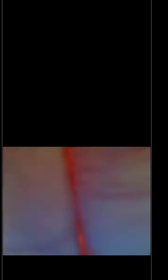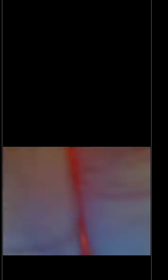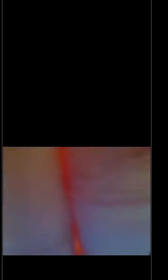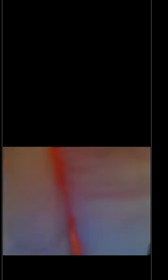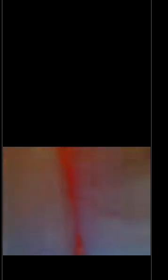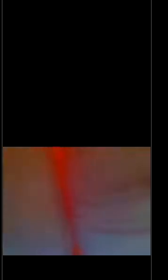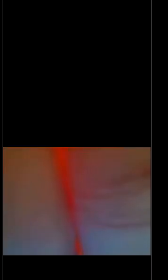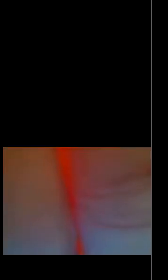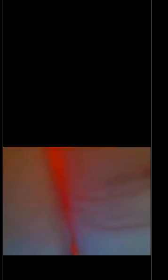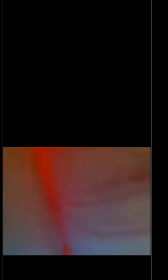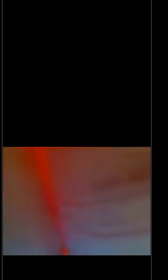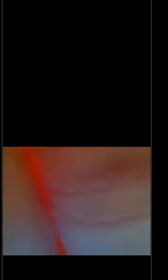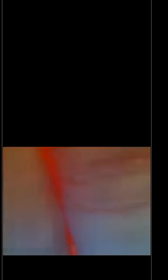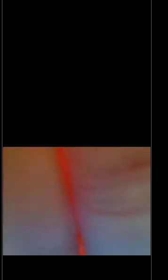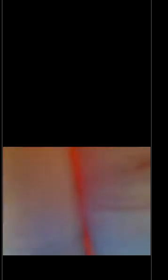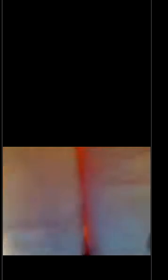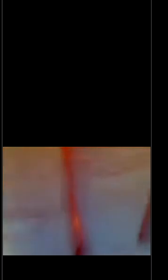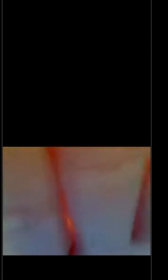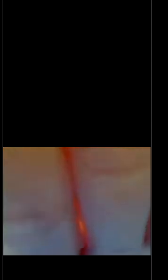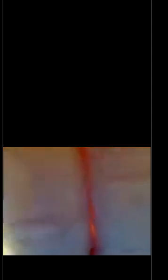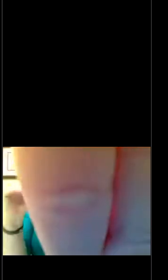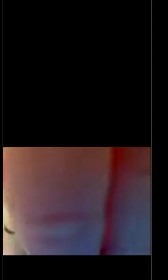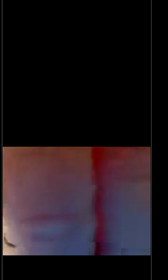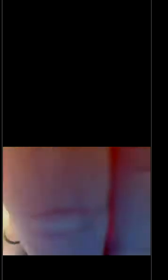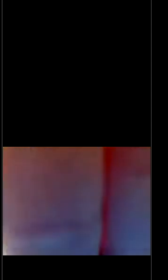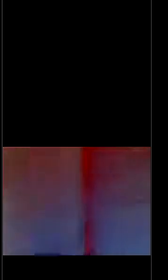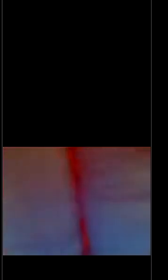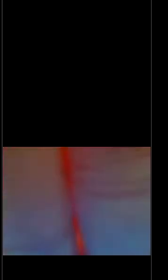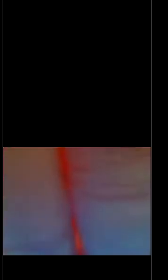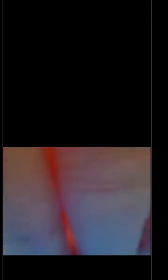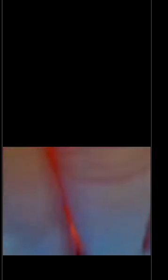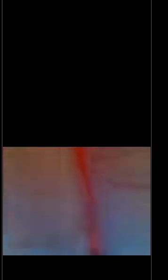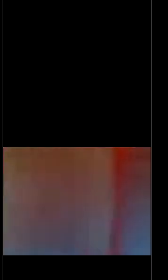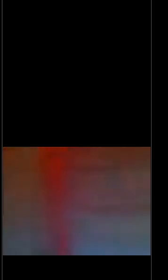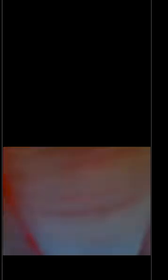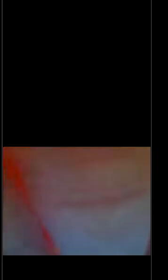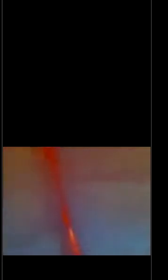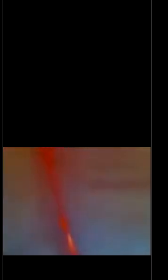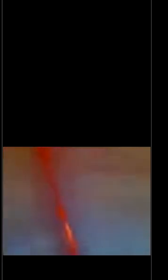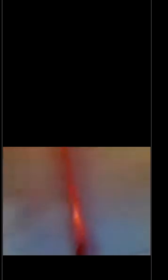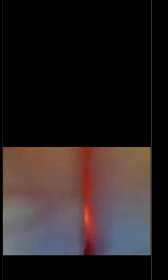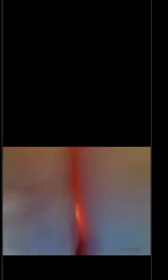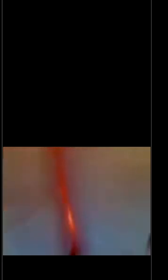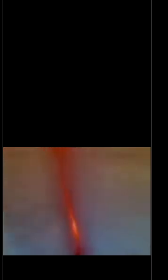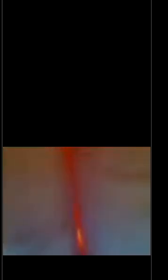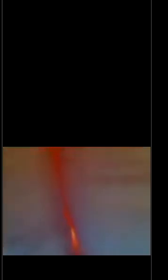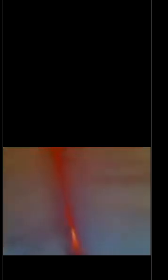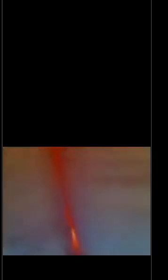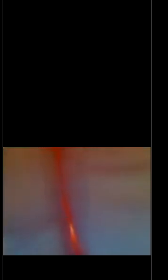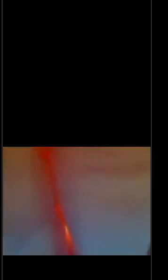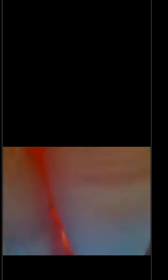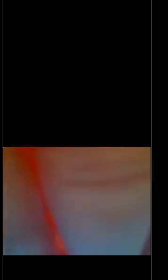Okay, so poll number one says, "In your lifetime have you ever had any encounters with a person who is Deaf and/or